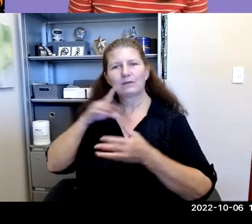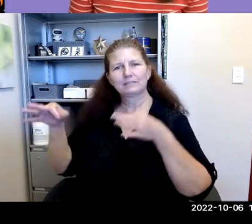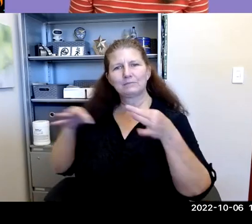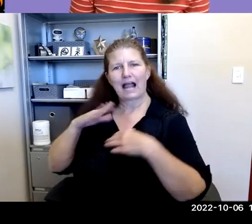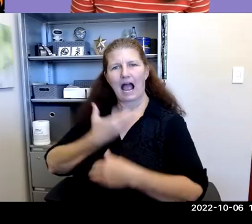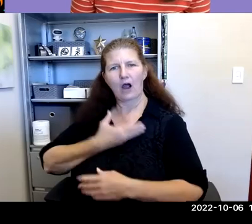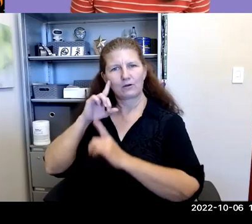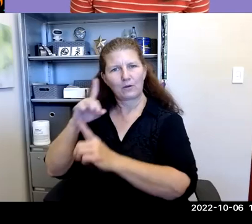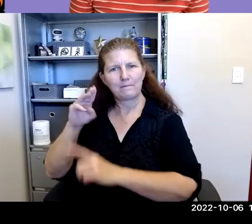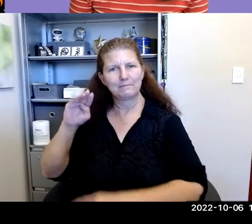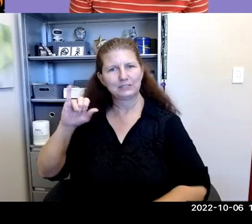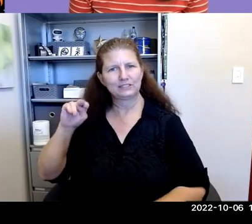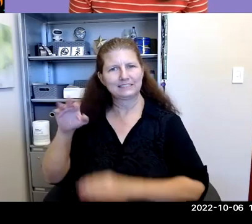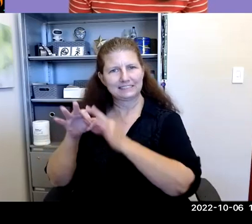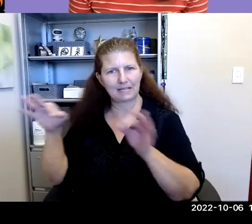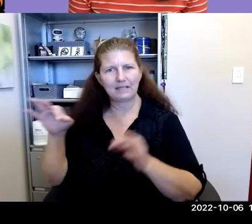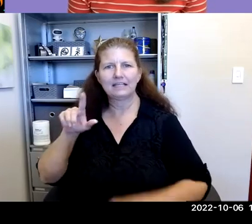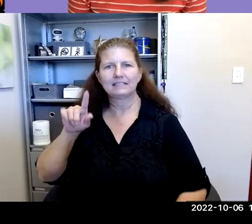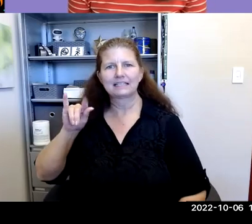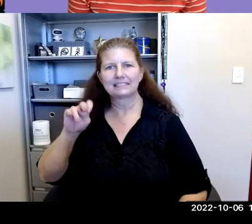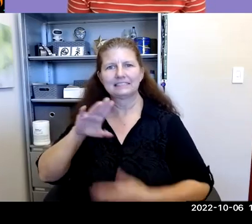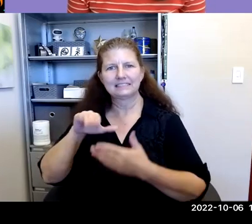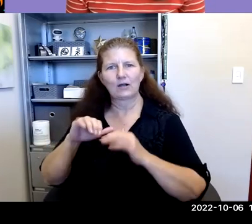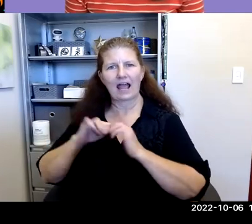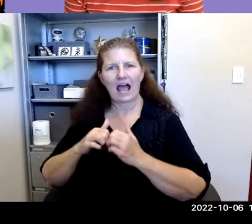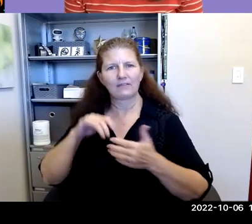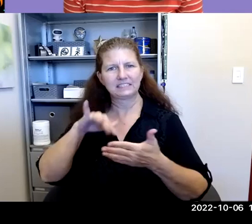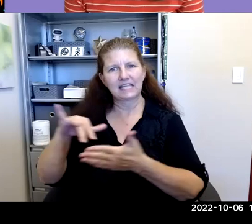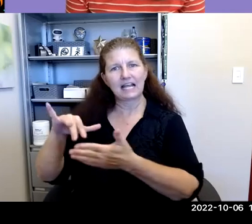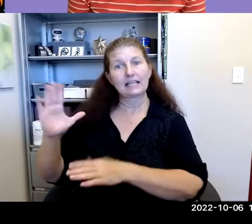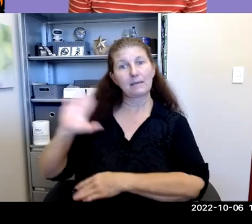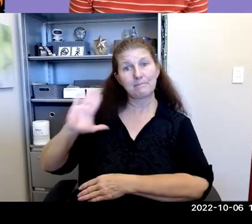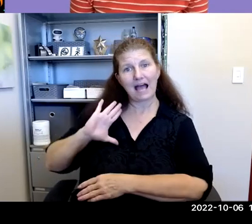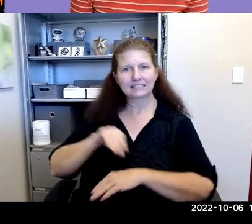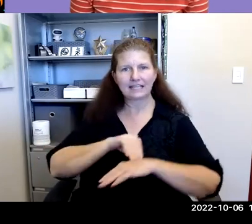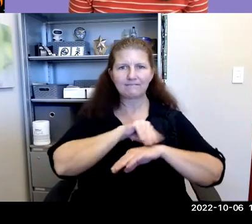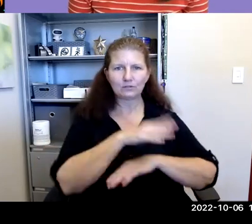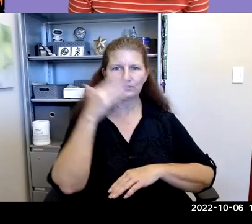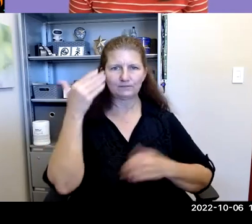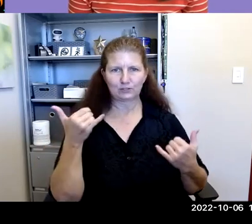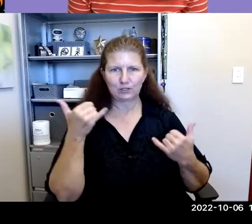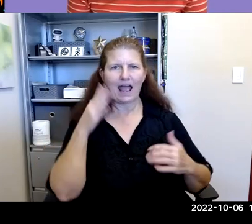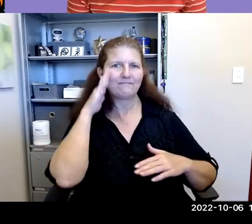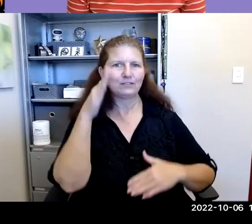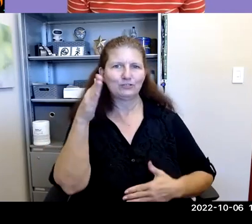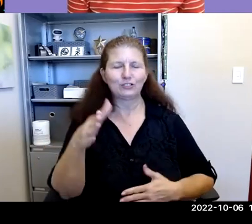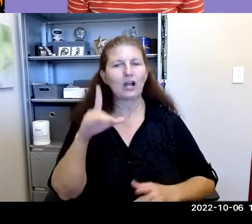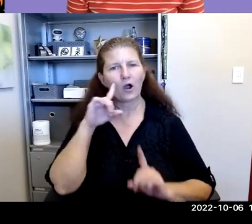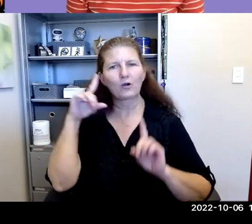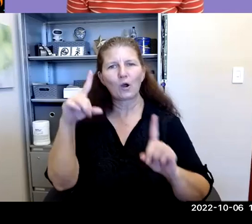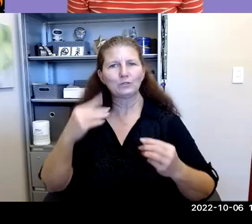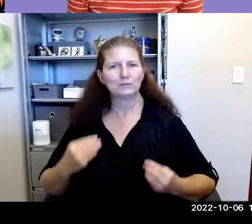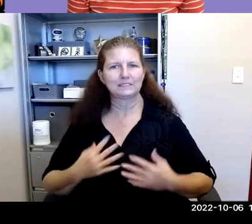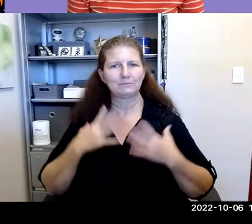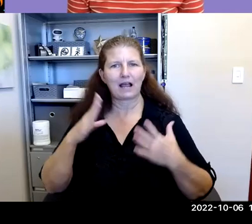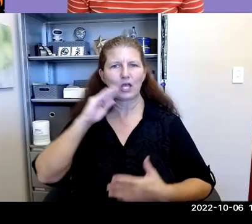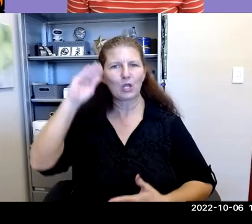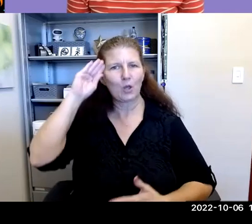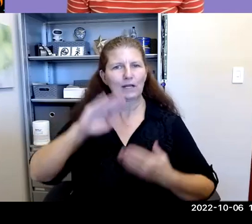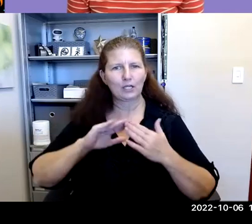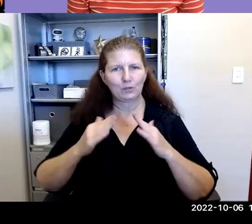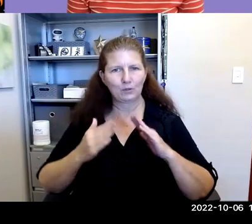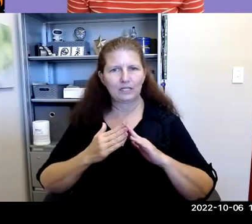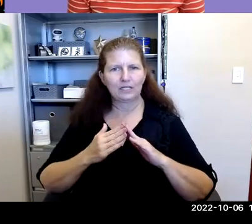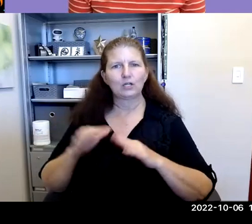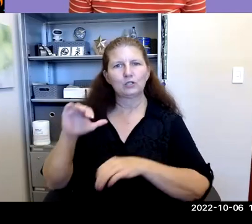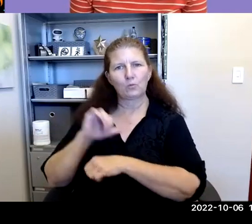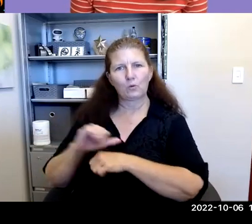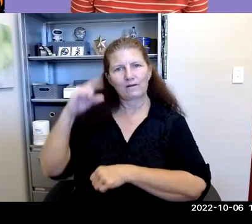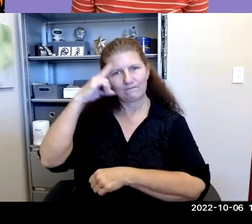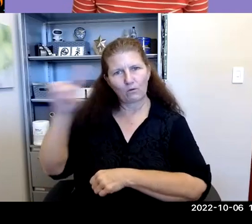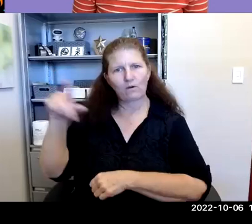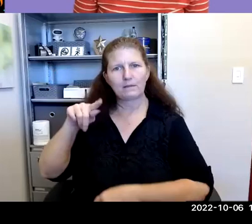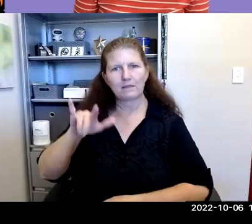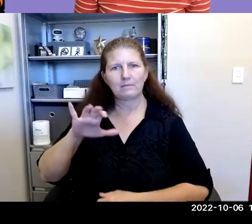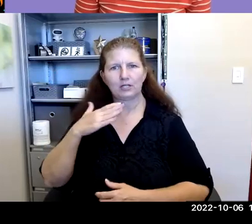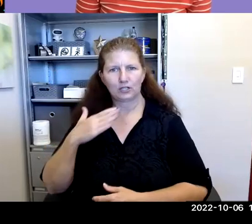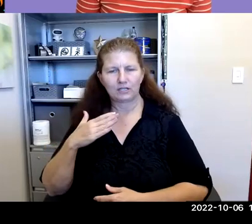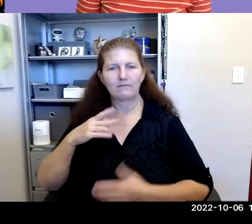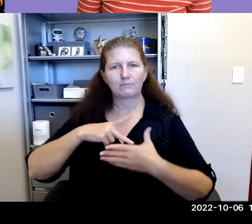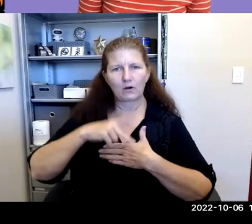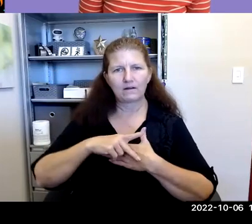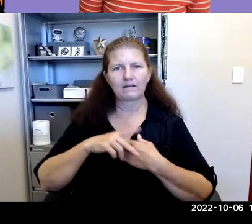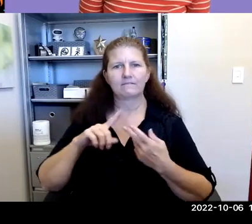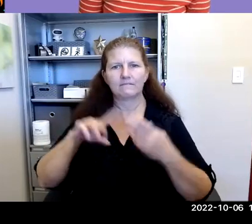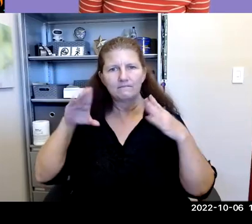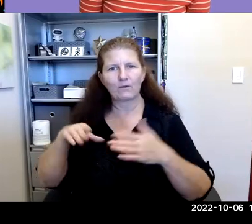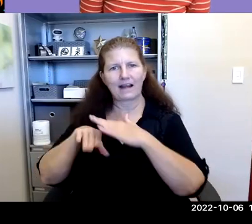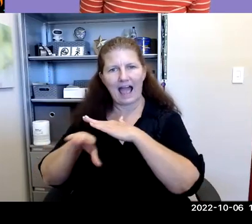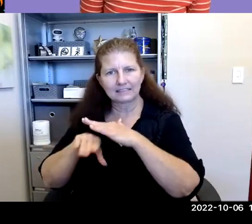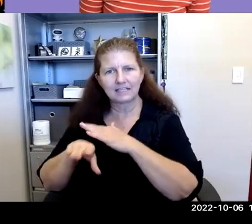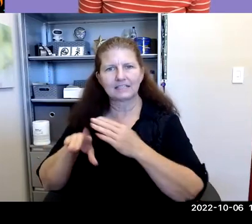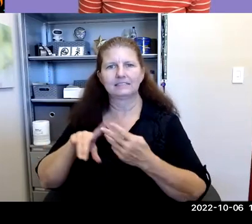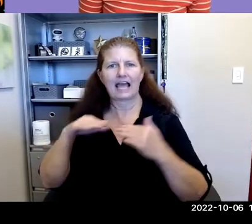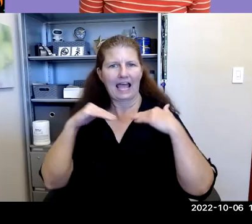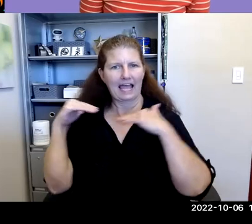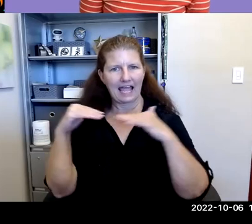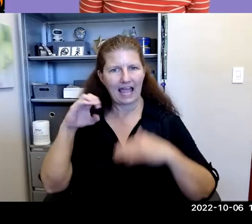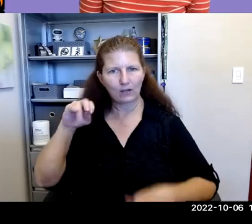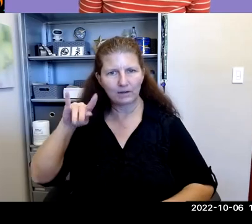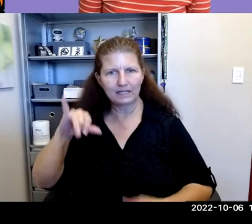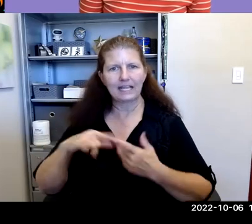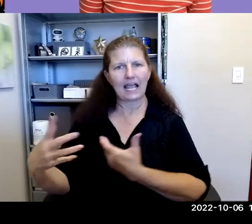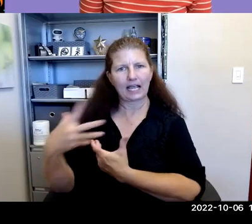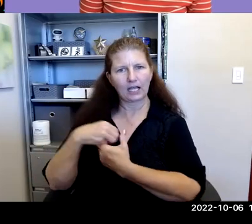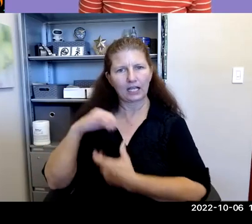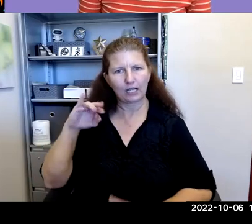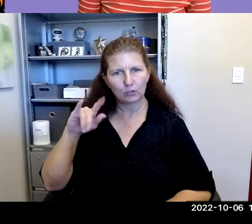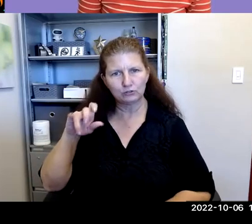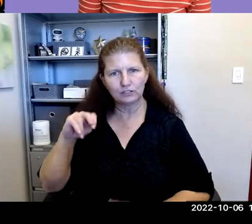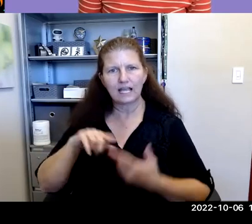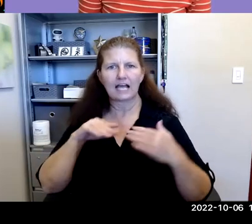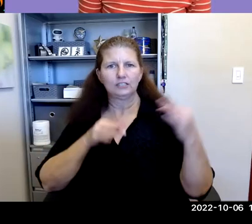Heather McCarty: The linen center considers ways that the study of the past can help shape the present in the future. Our mission is to inspire the Aloni community to work for the public good through programming focused on access, equity, inclusion, justice, and service.